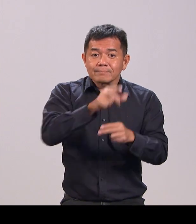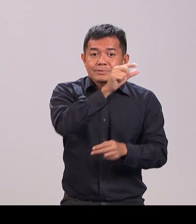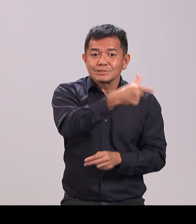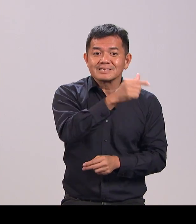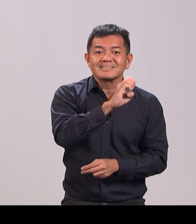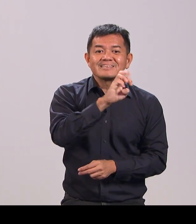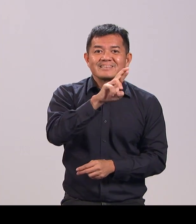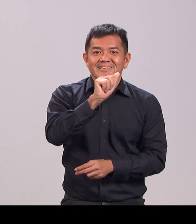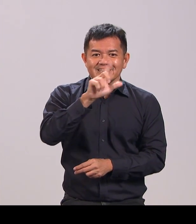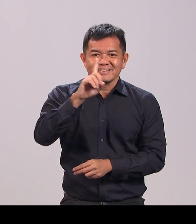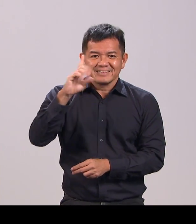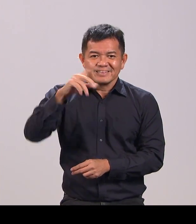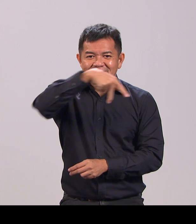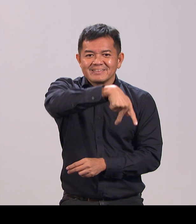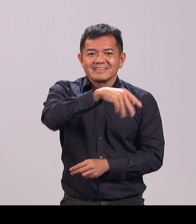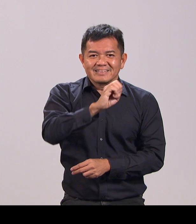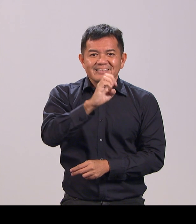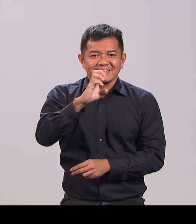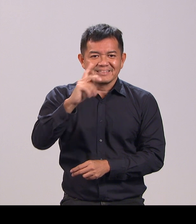Gerard worked 30 years at a bank in IT security.